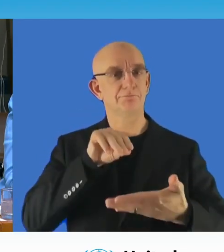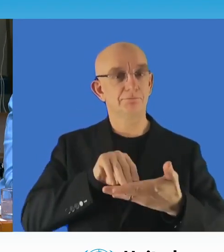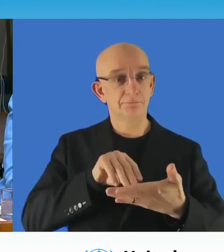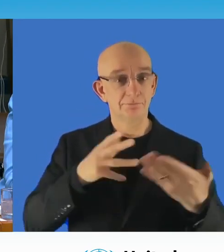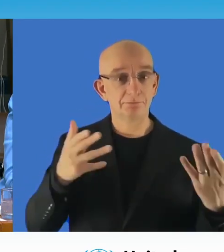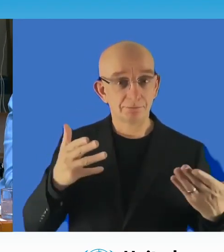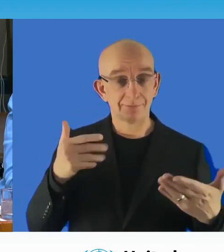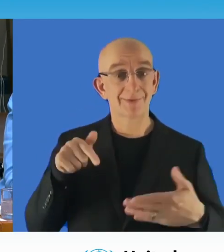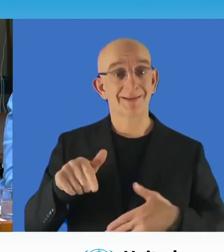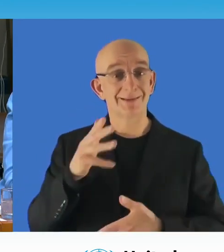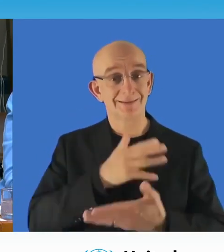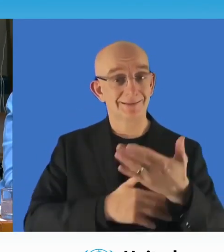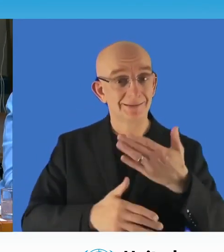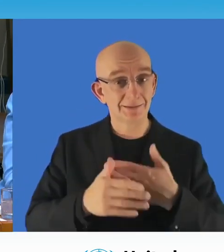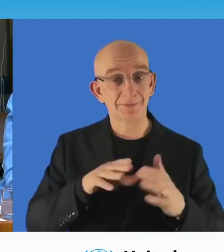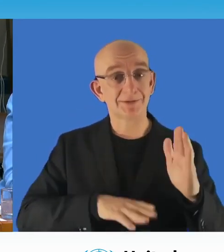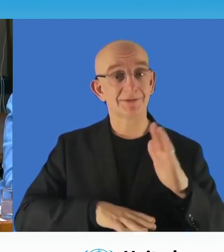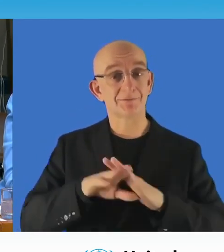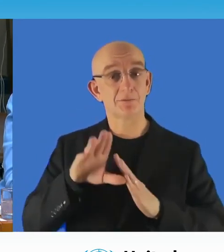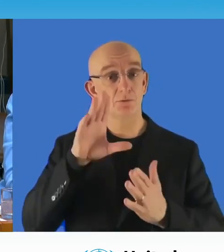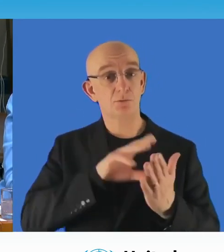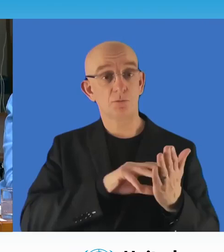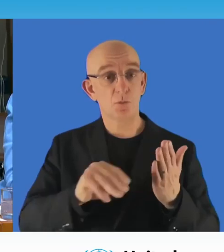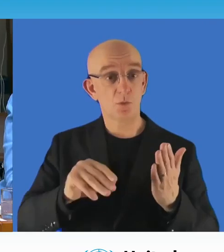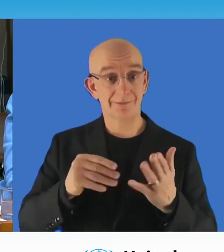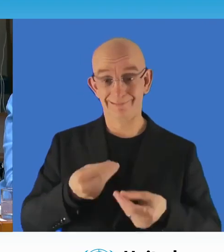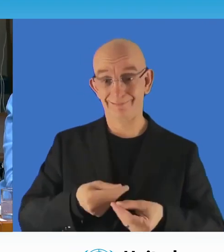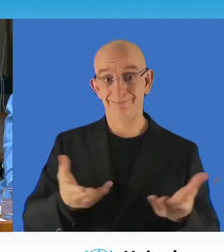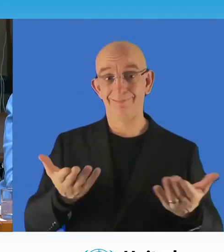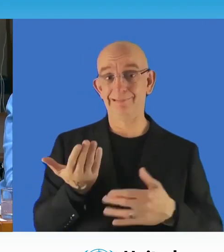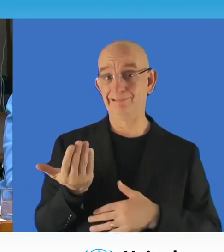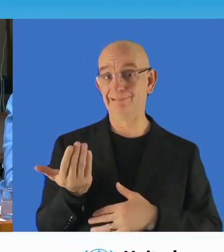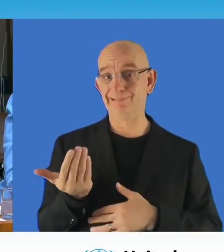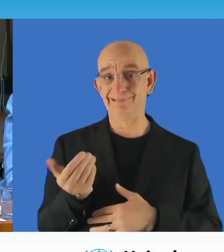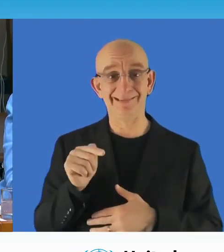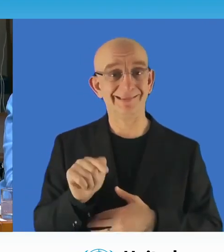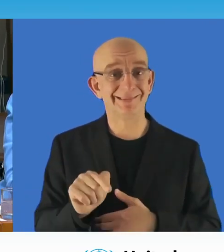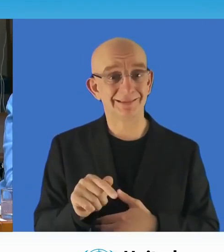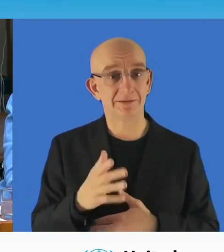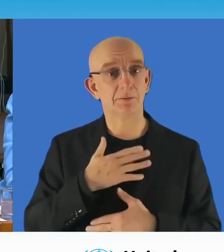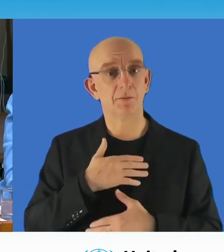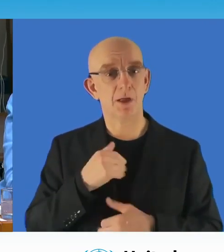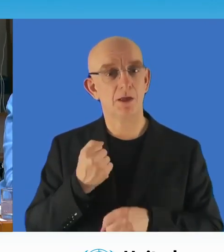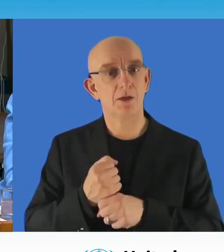that compound planetary crisis and the stagnation and reverse veral of progress on the majority of